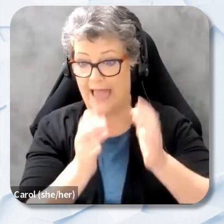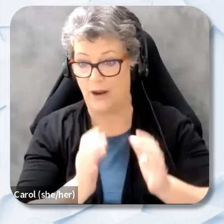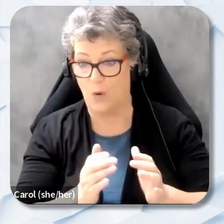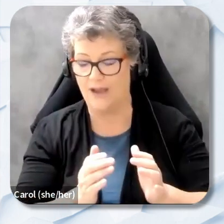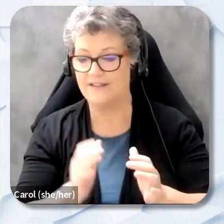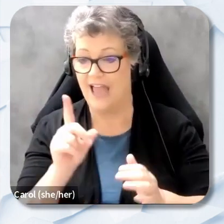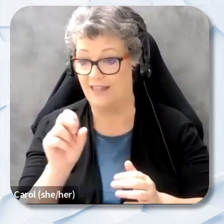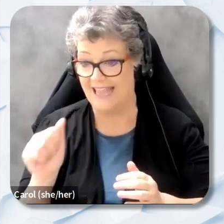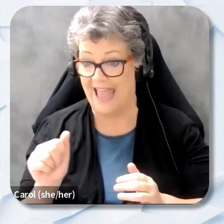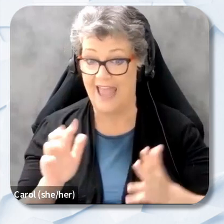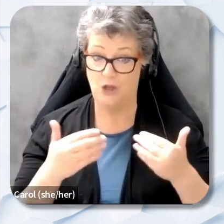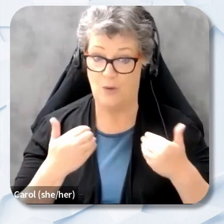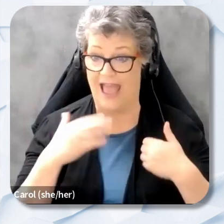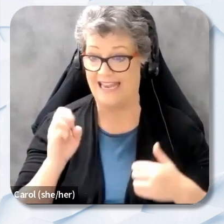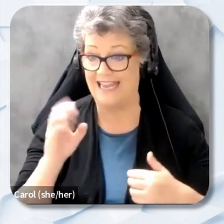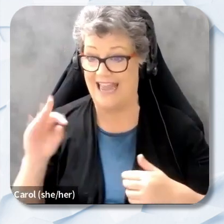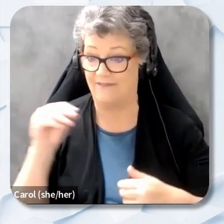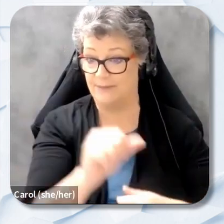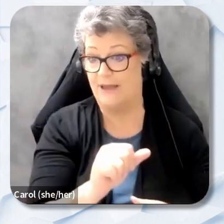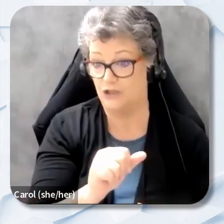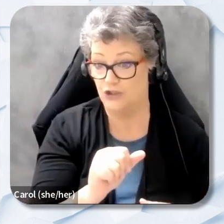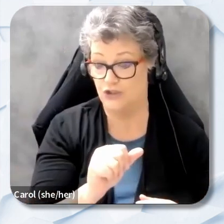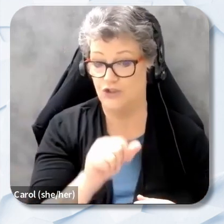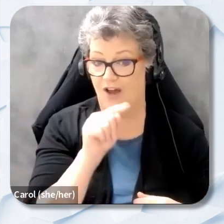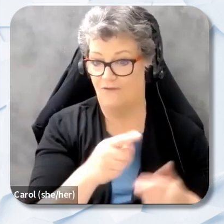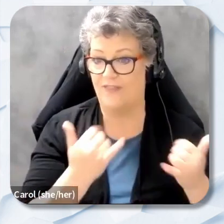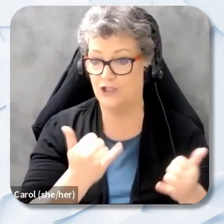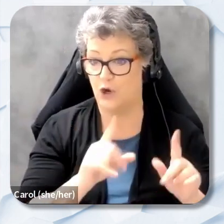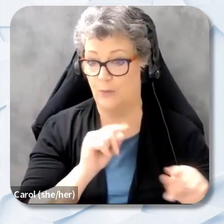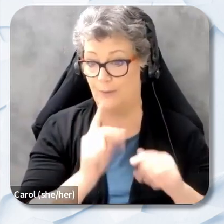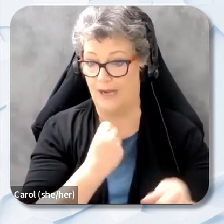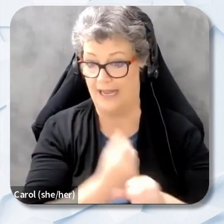LEA had EEF expenditures in for the current reporting year.